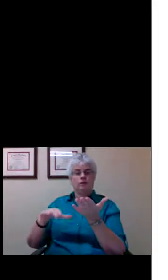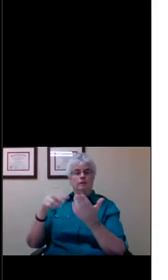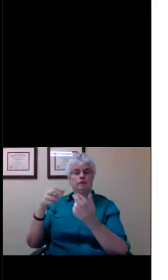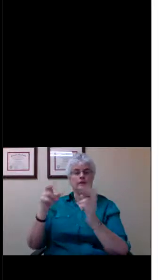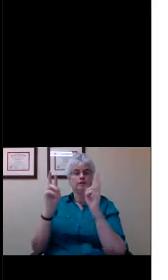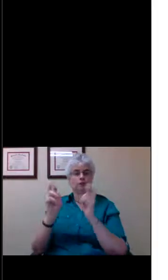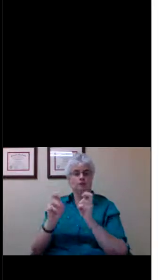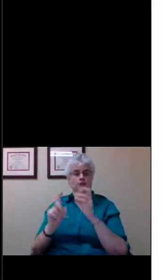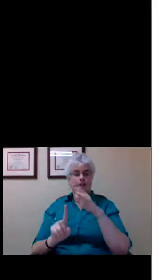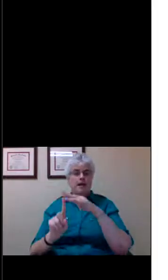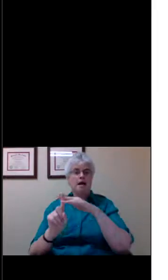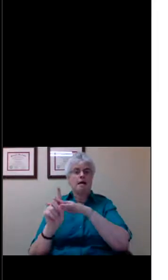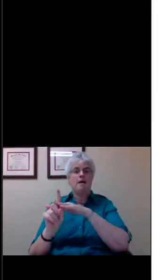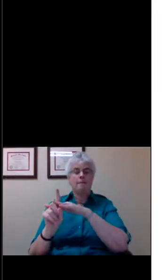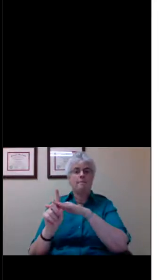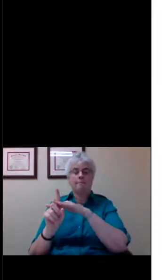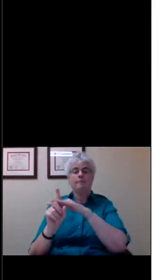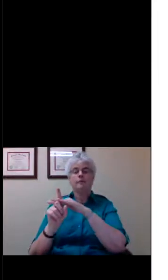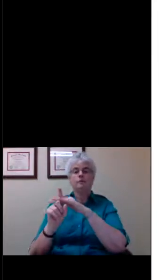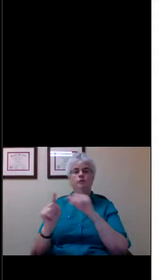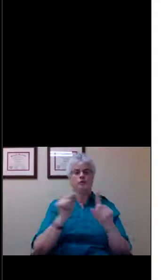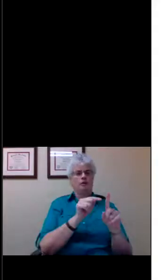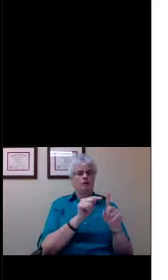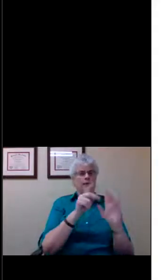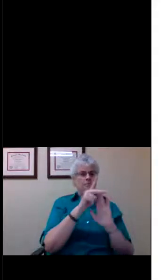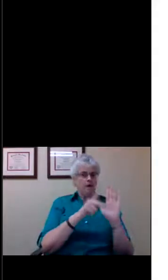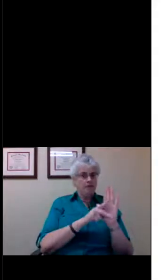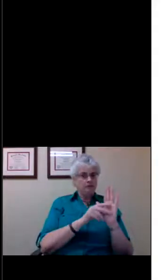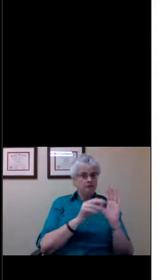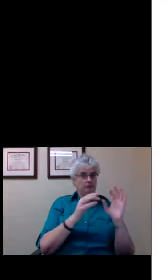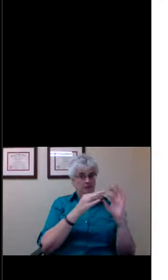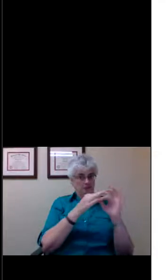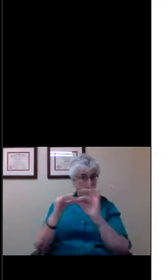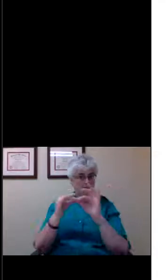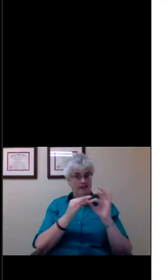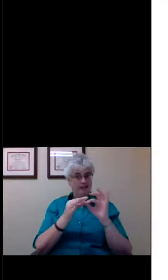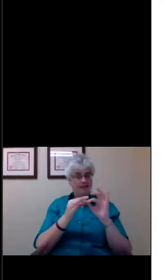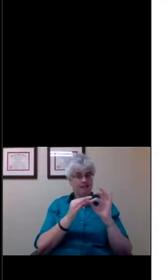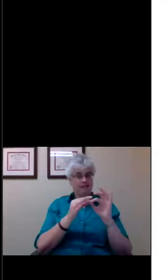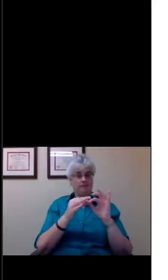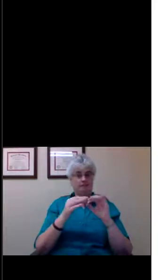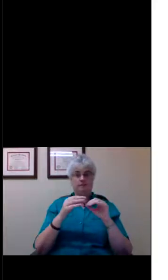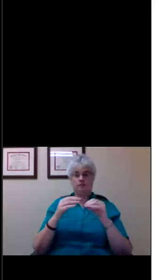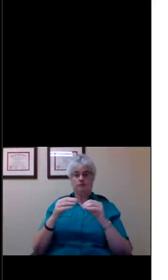they address student issues as they arise. So there are policies regarding